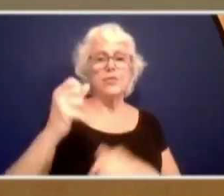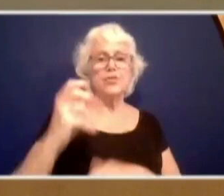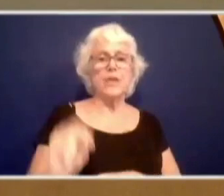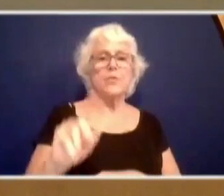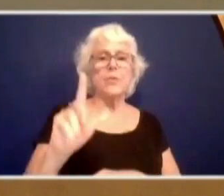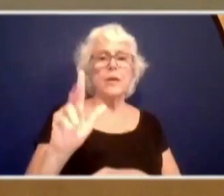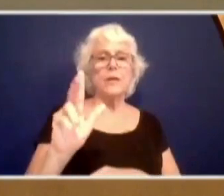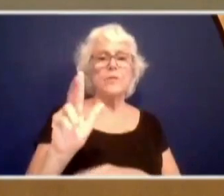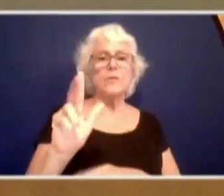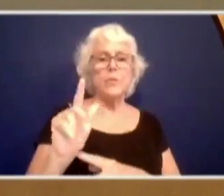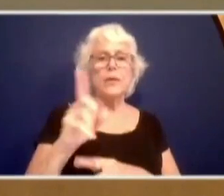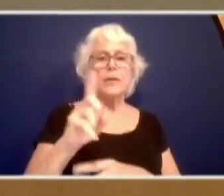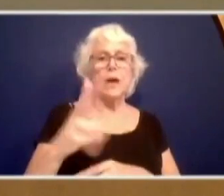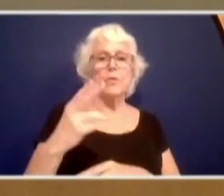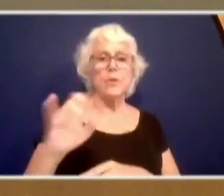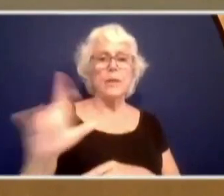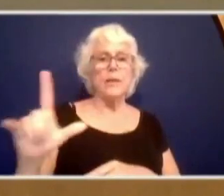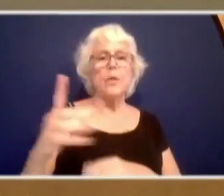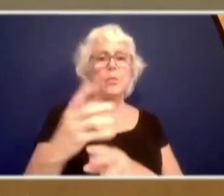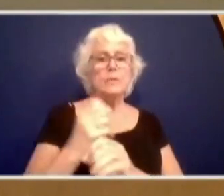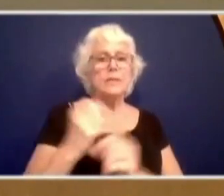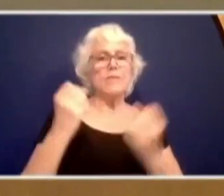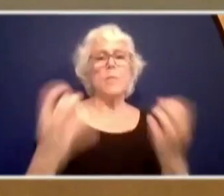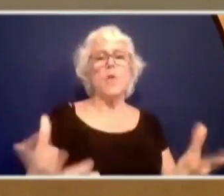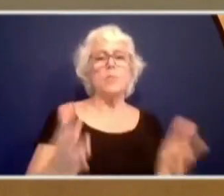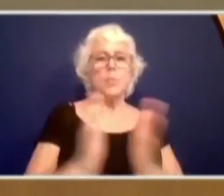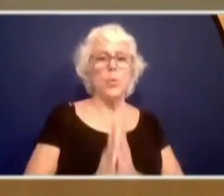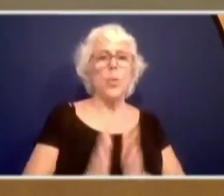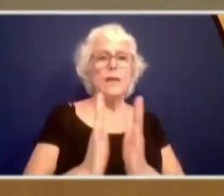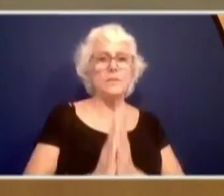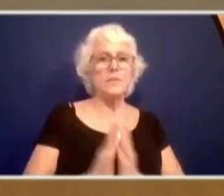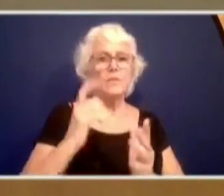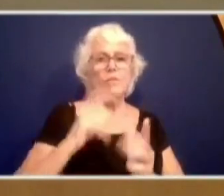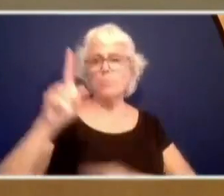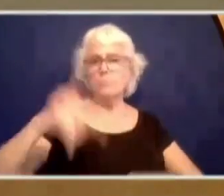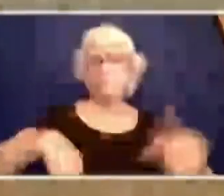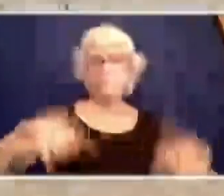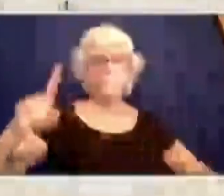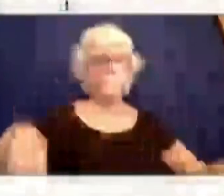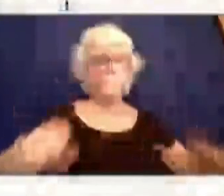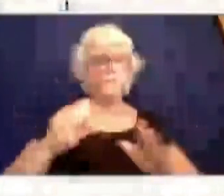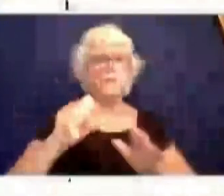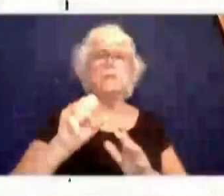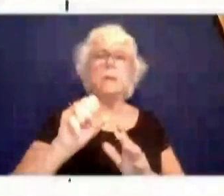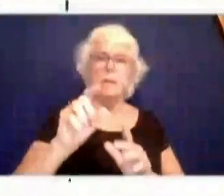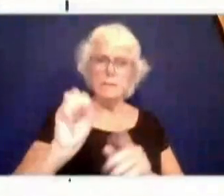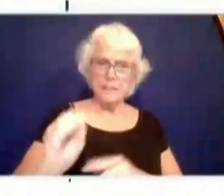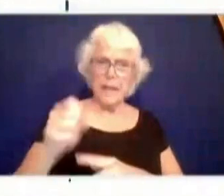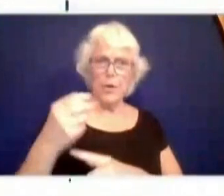Doctor Hill received multiple requests from a wide variety of stakeholders to review employee compensation.